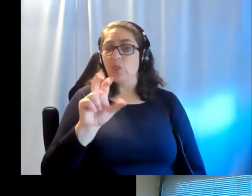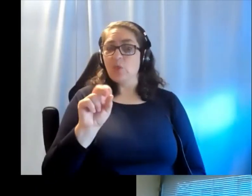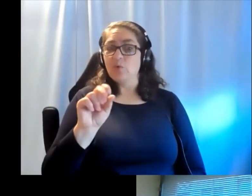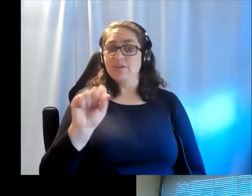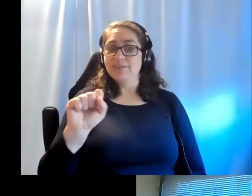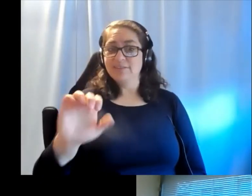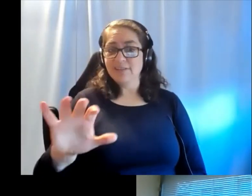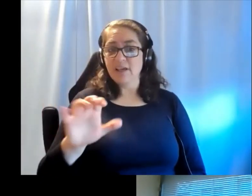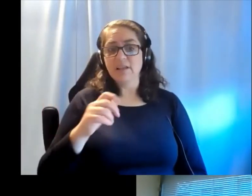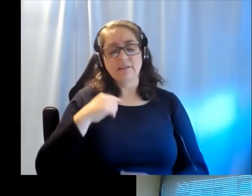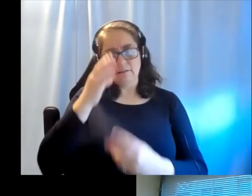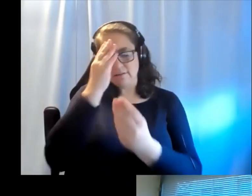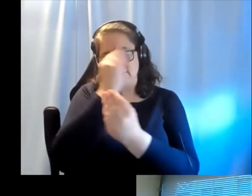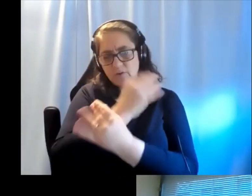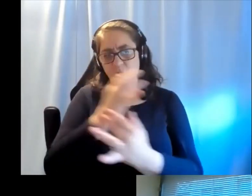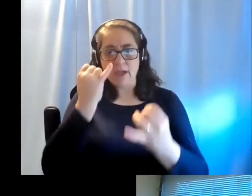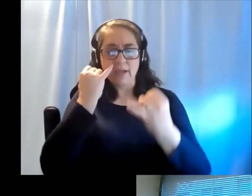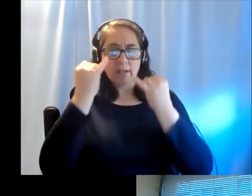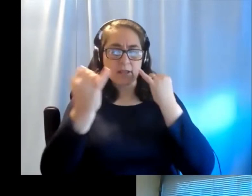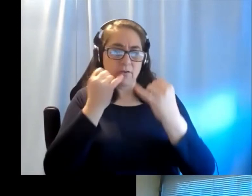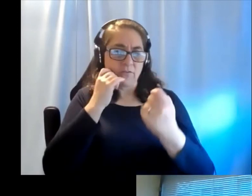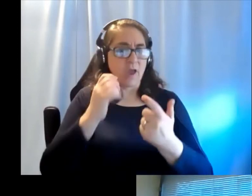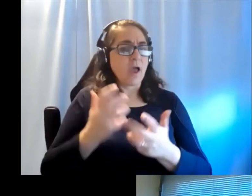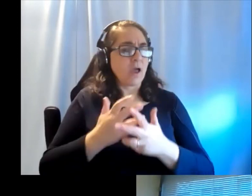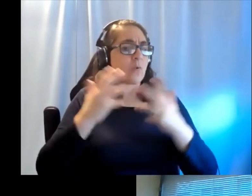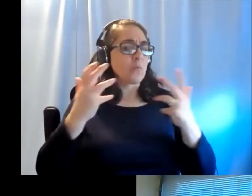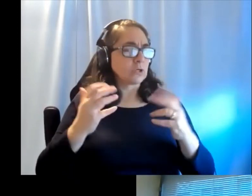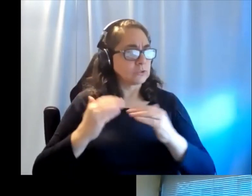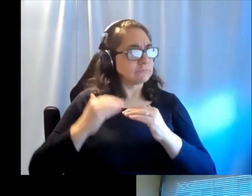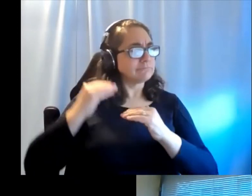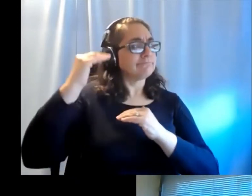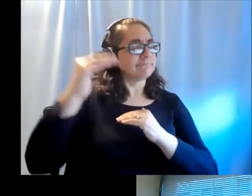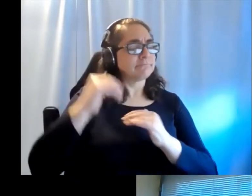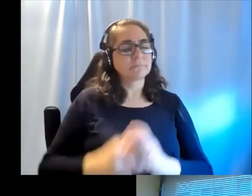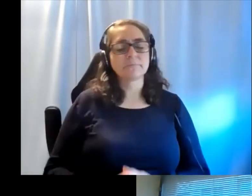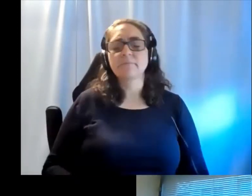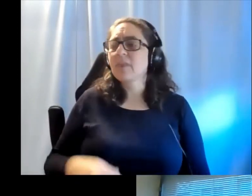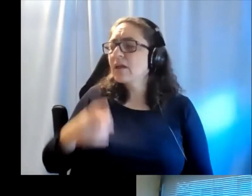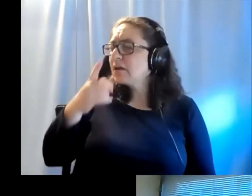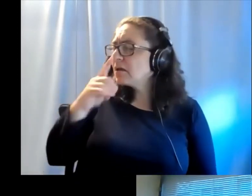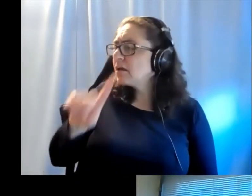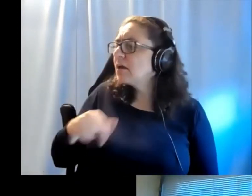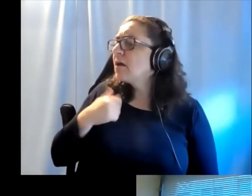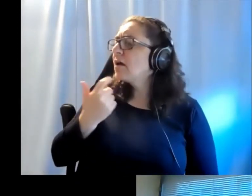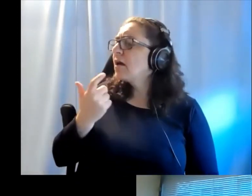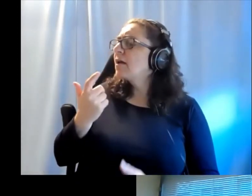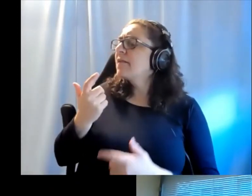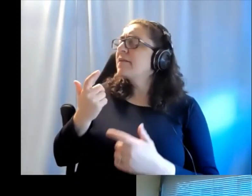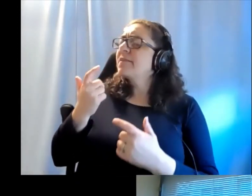Can we find out more about the sound allowance on the CDC website as well?